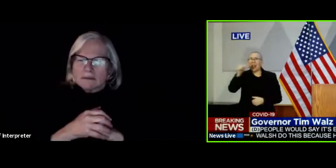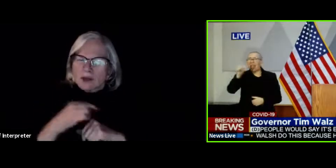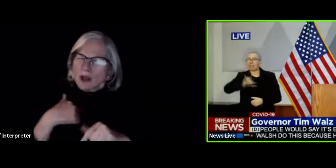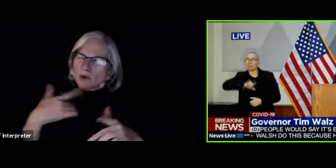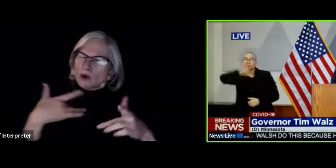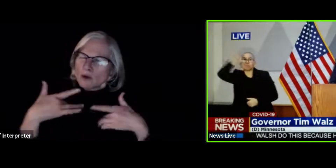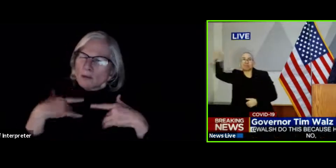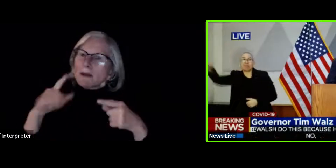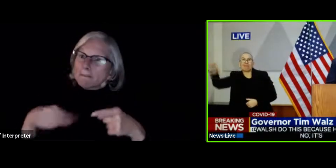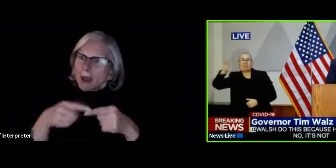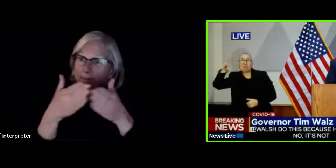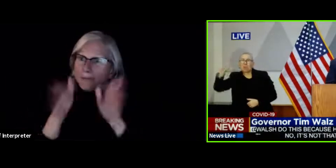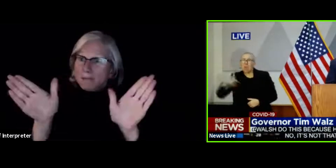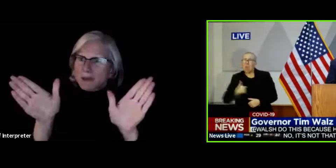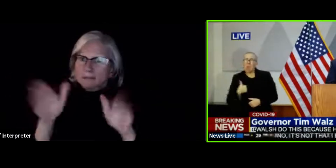PLAYED A SINGLE HOLE OF GOLF.